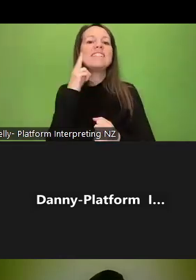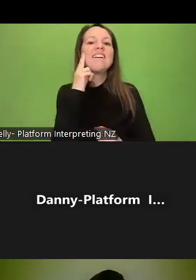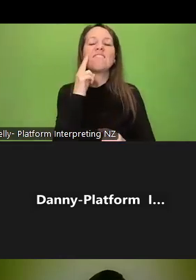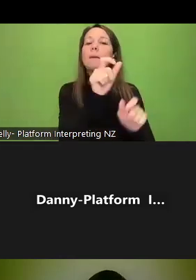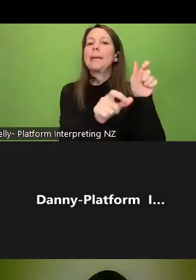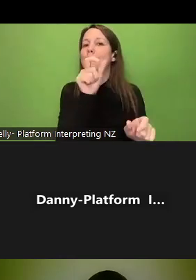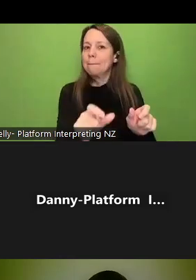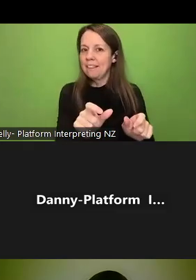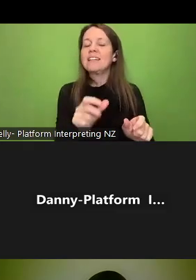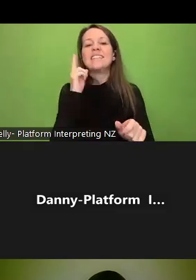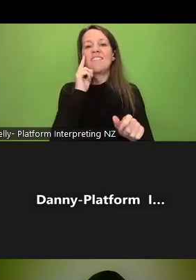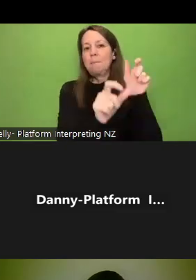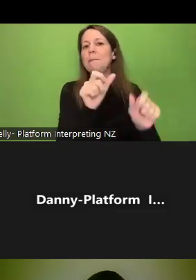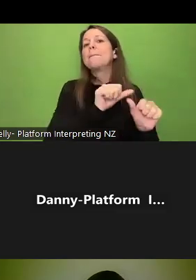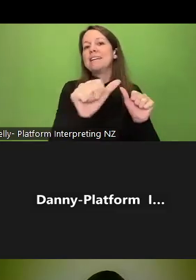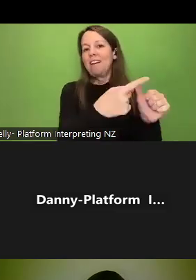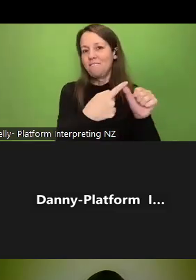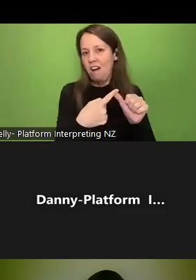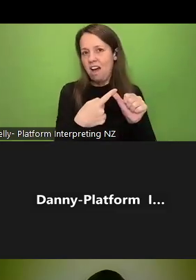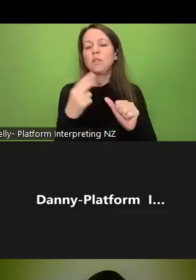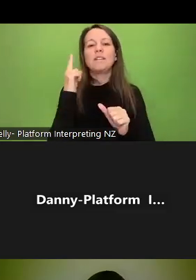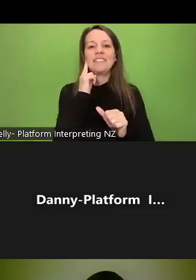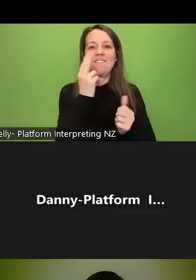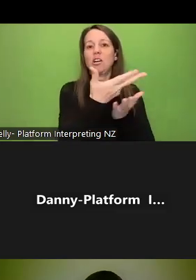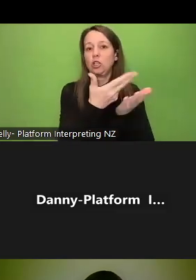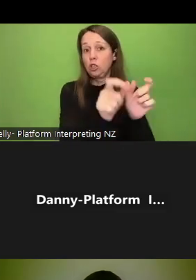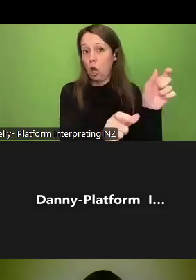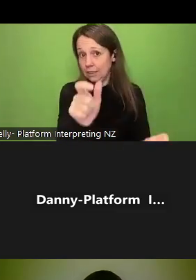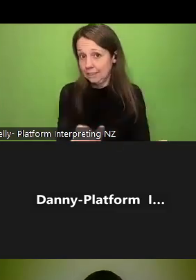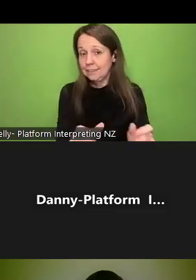If New Zealand Sign Language interpretation isn't available.